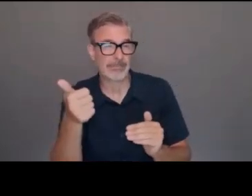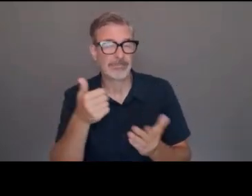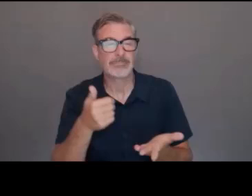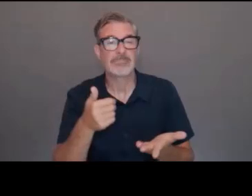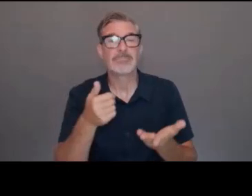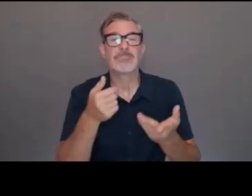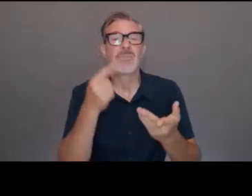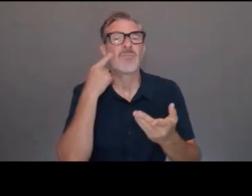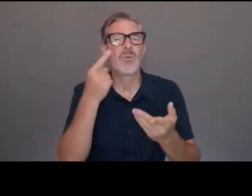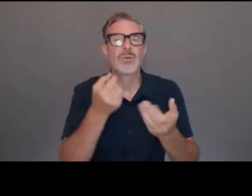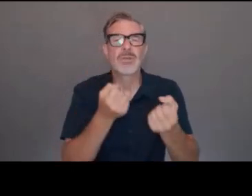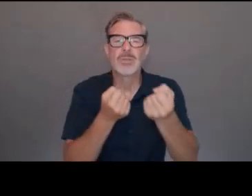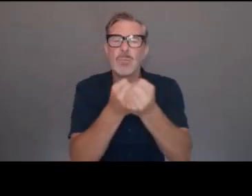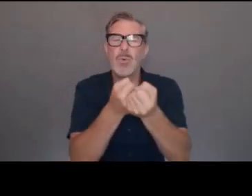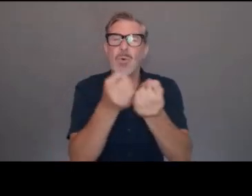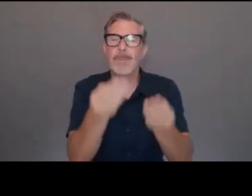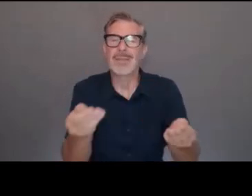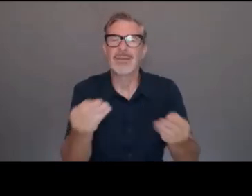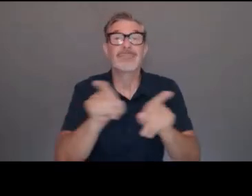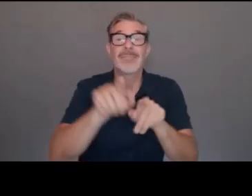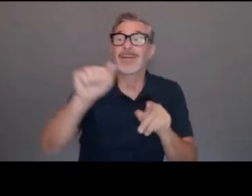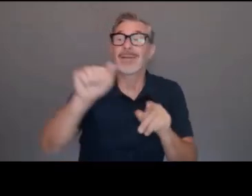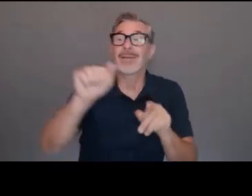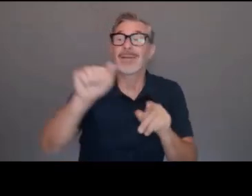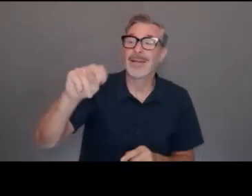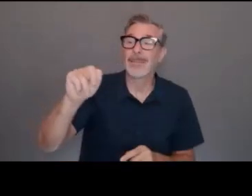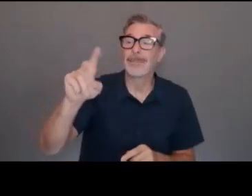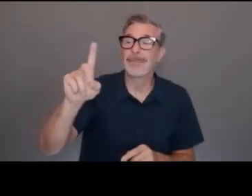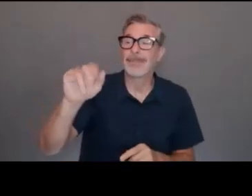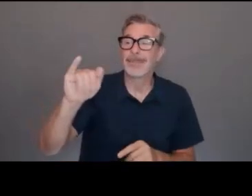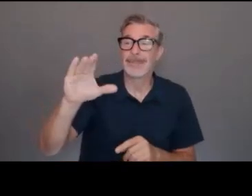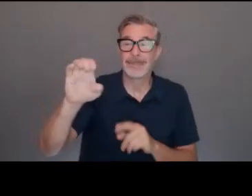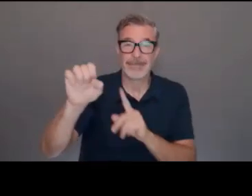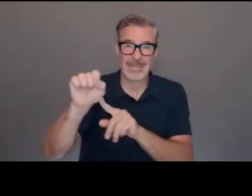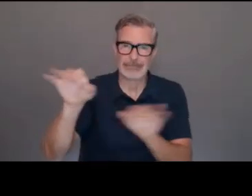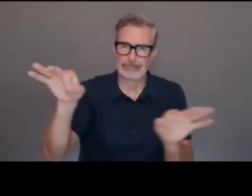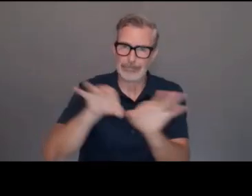So, we mentioned the appendices, make sure that's complete. Letters of confirmation.